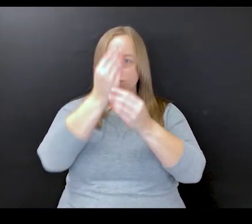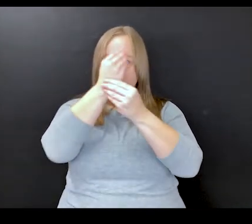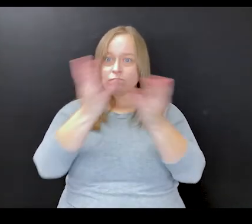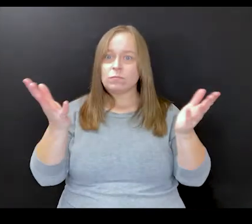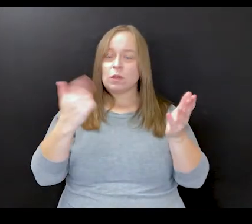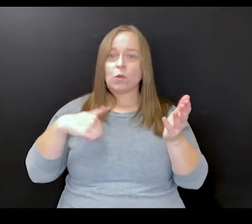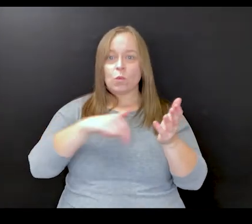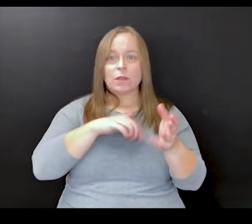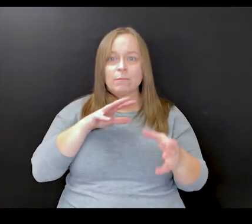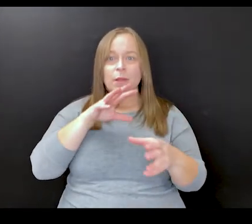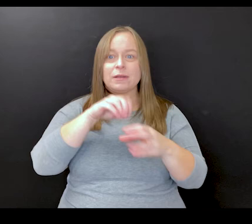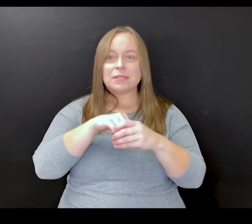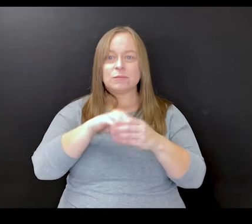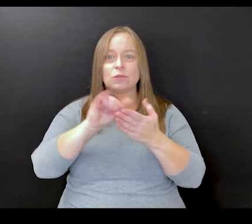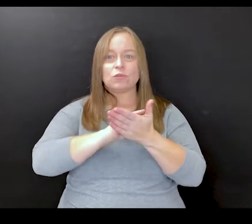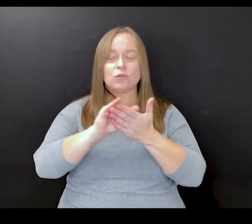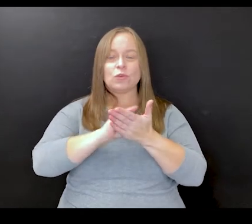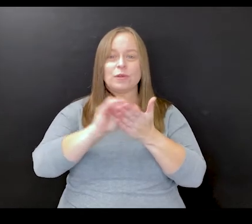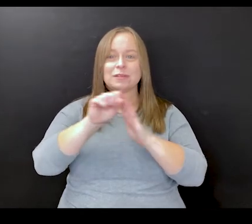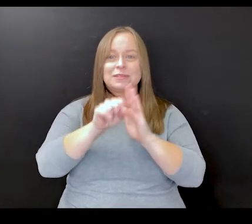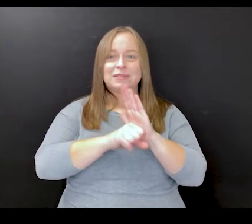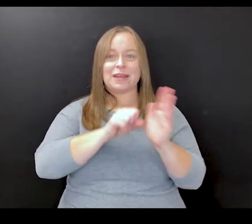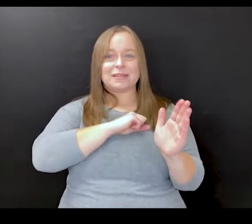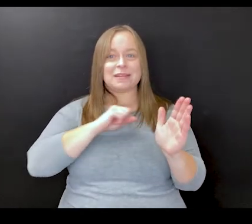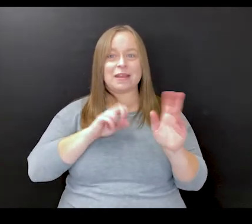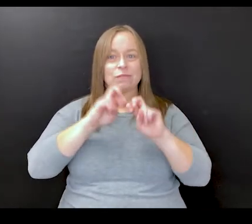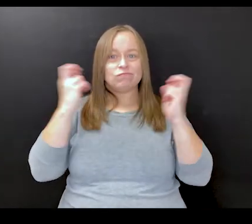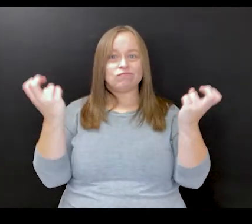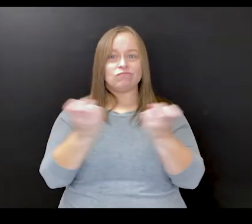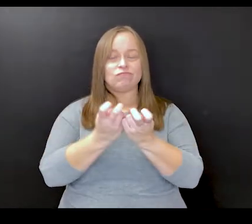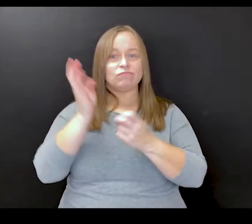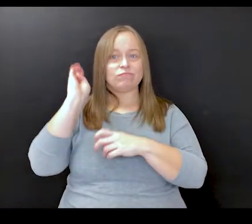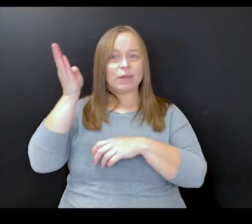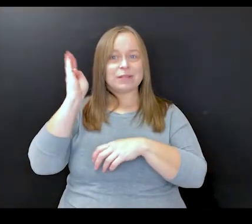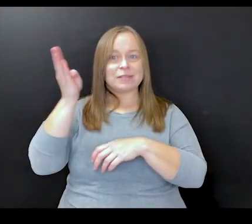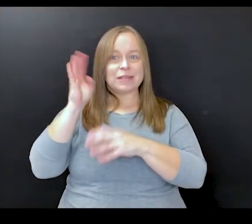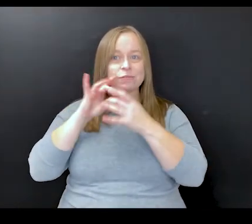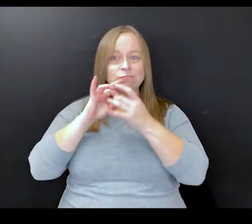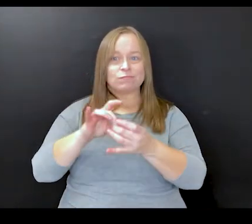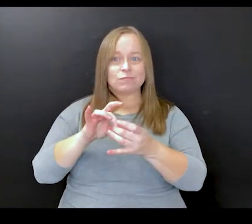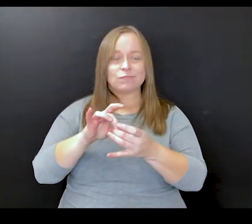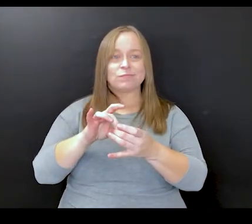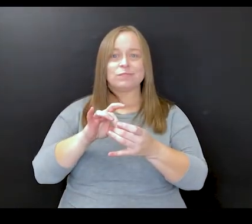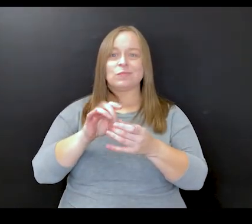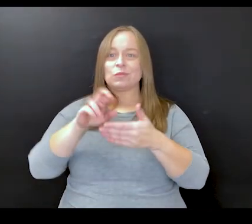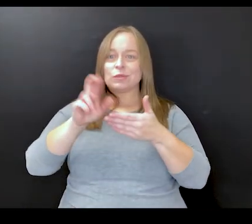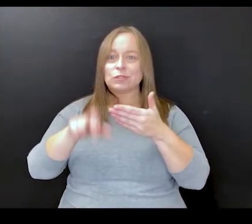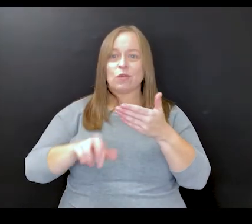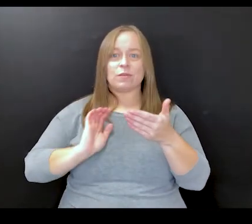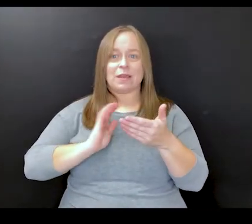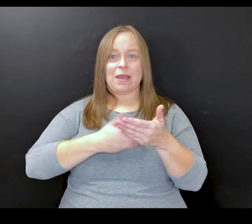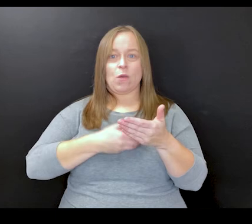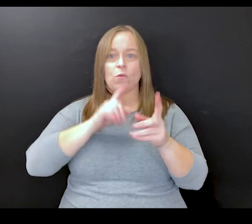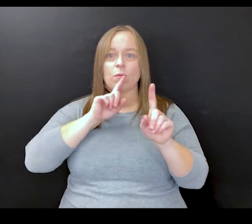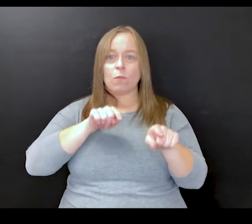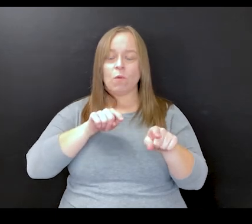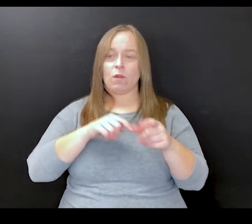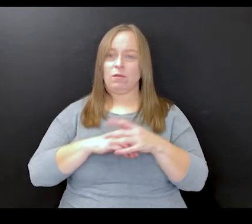we participated in New York state Senate Round Table Presentation regarding the results of our report.